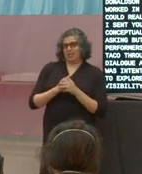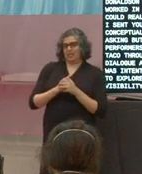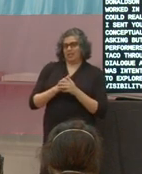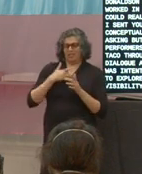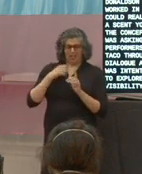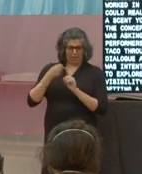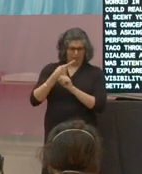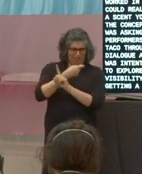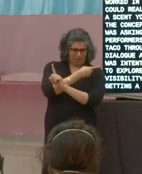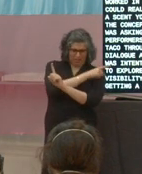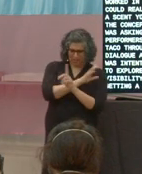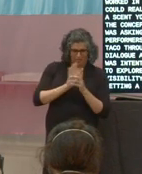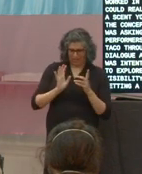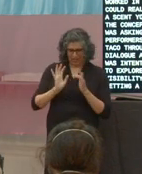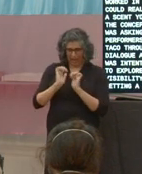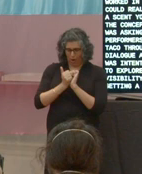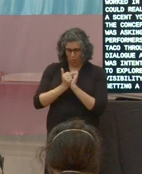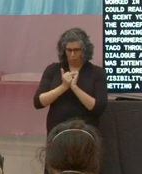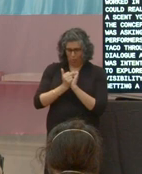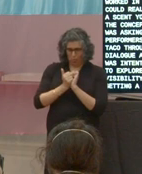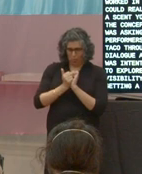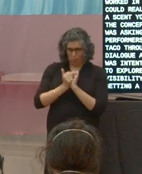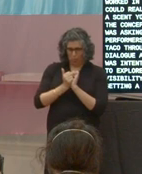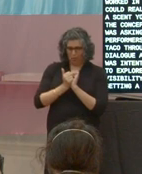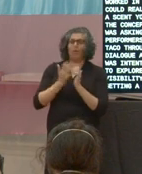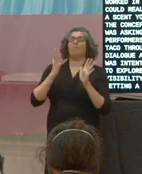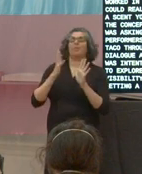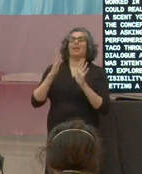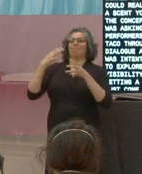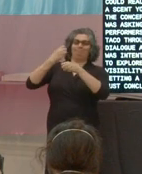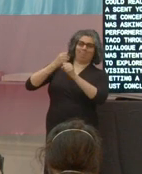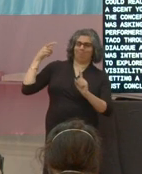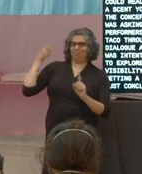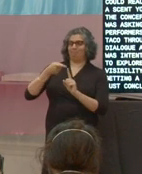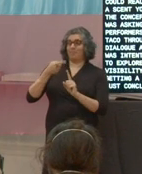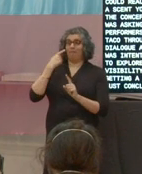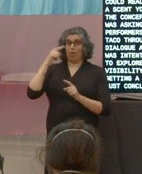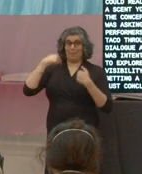little bit off track of how maybe I'll just conclude by saying, for me, as a curator,